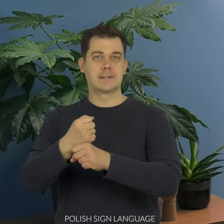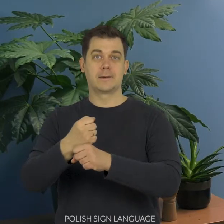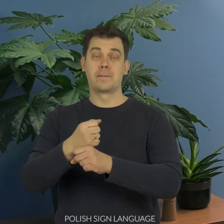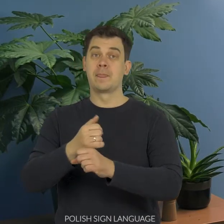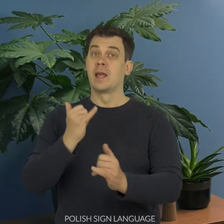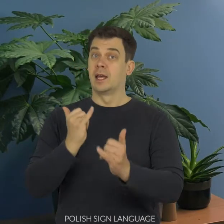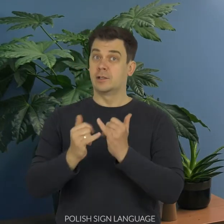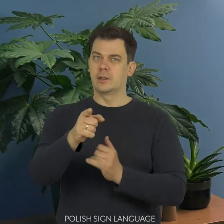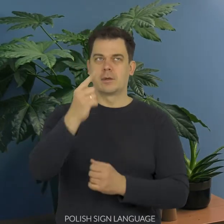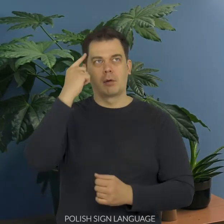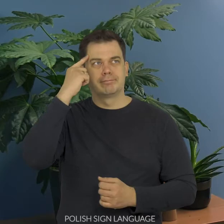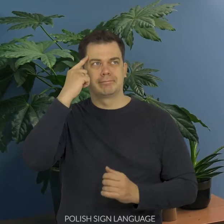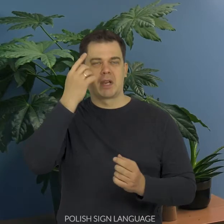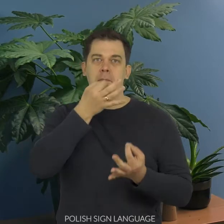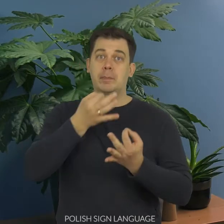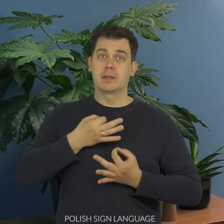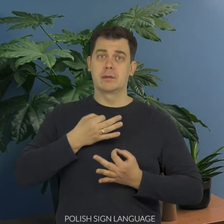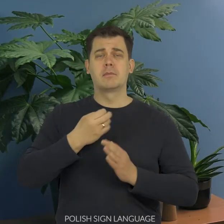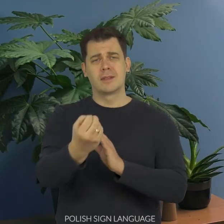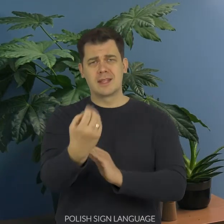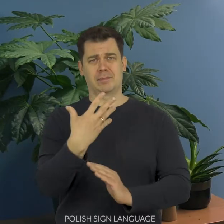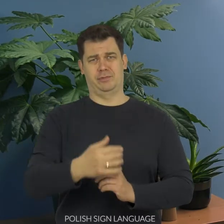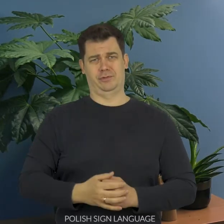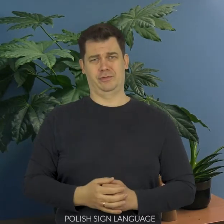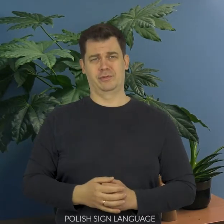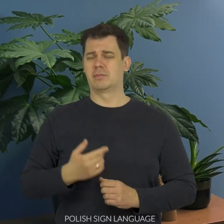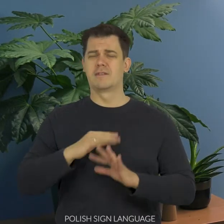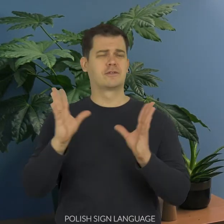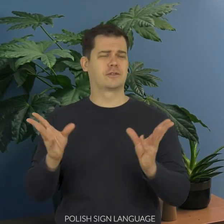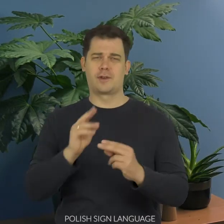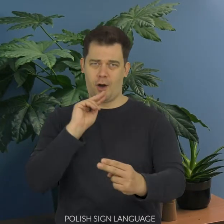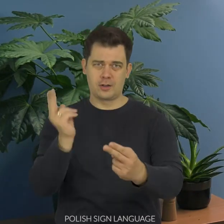And if you just have questions – write to us. We are happy to answer all your questions.